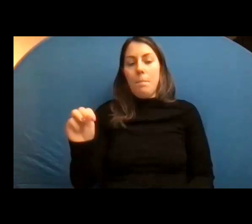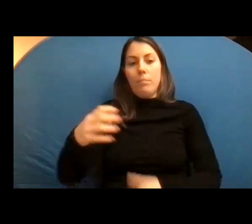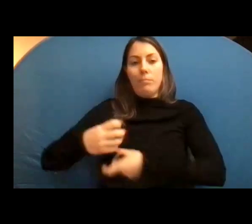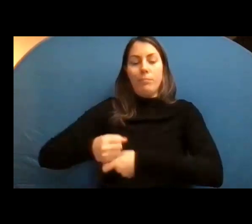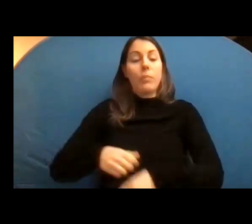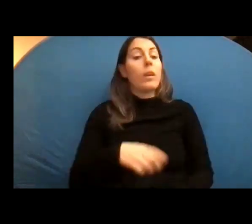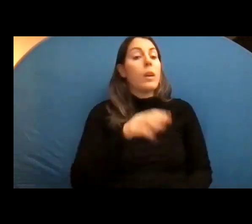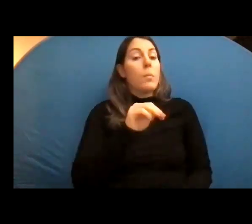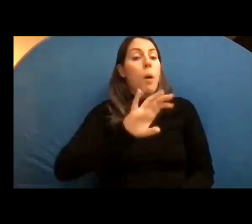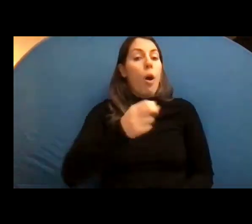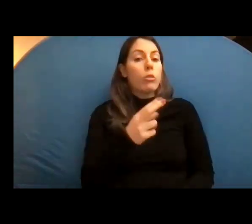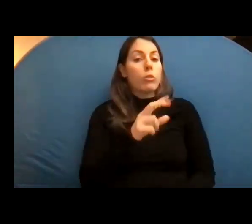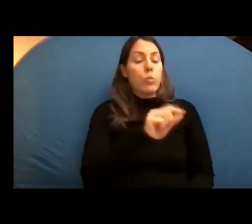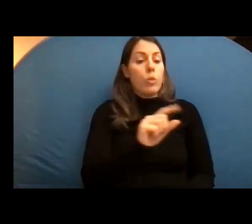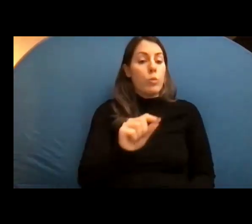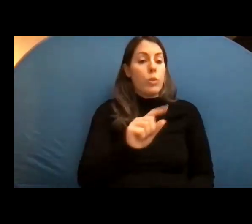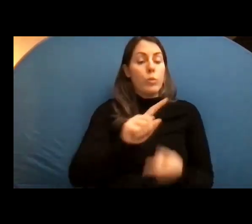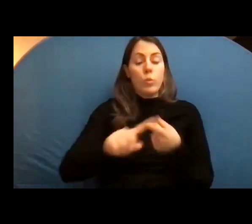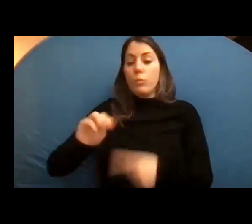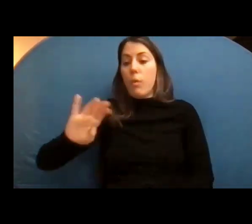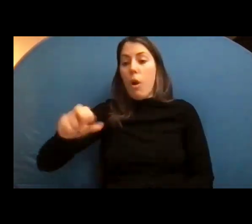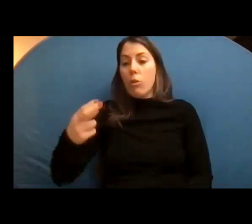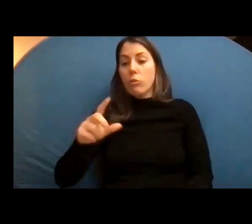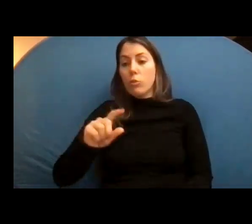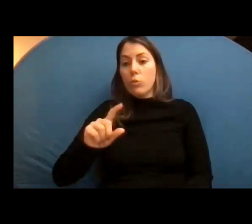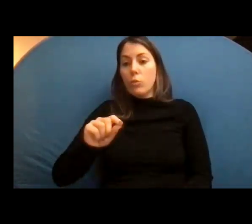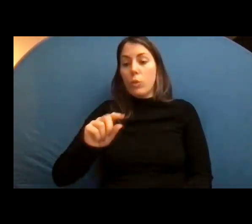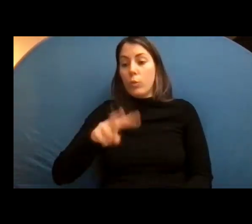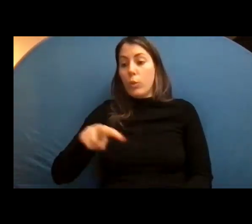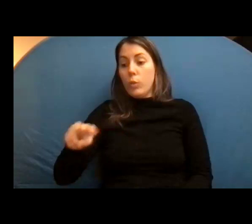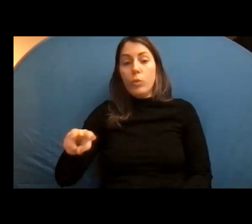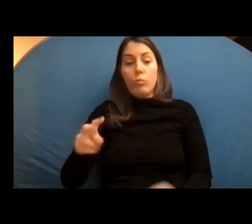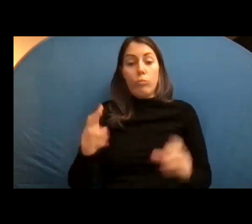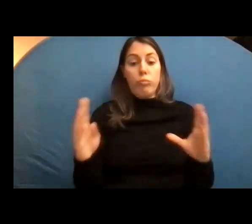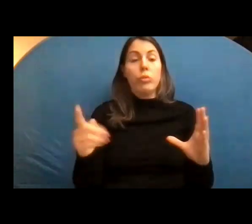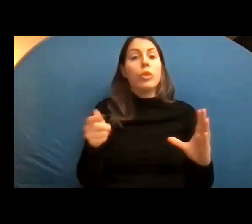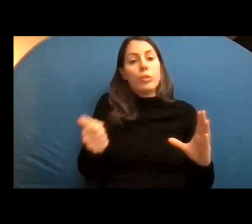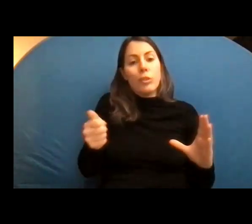Emergency Management, VDEM, and from March of 2020 to March